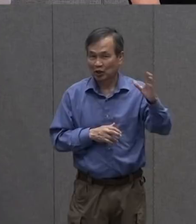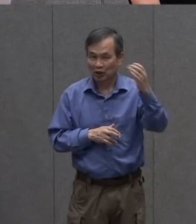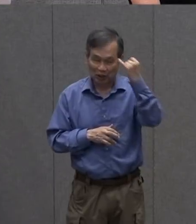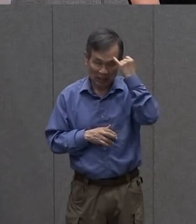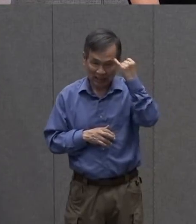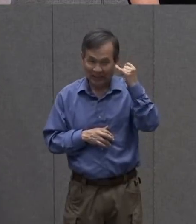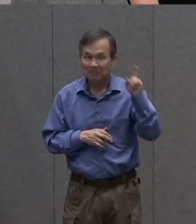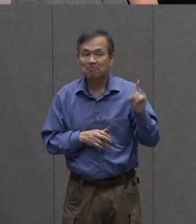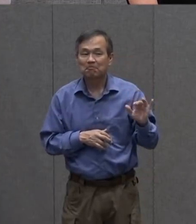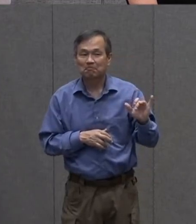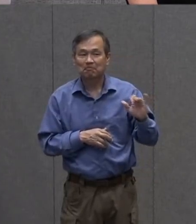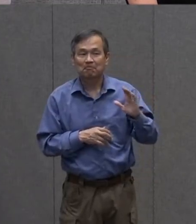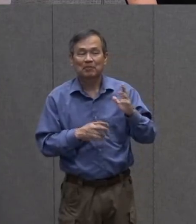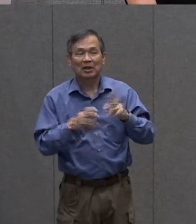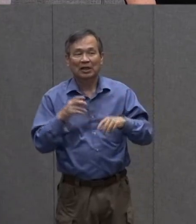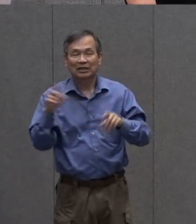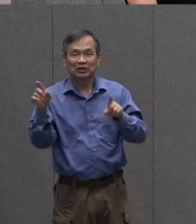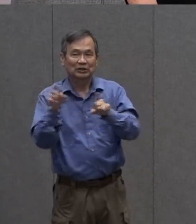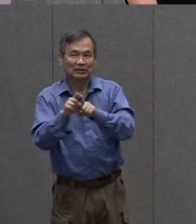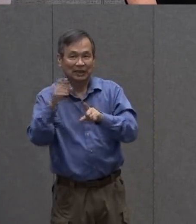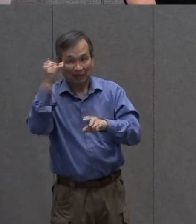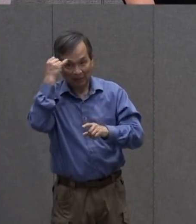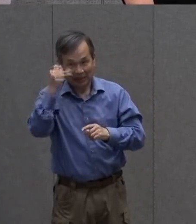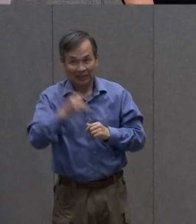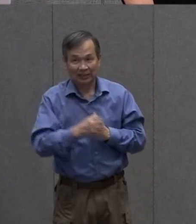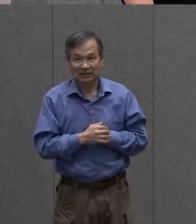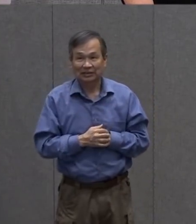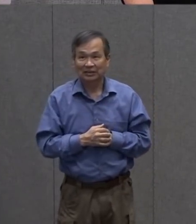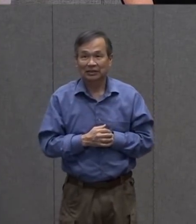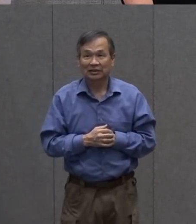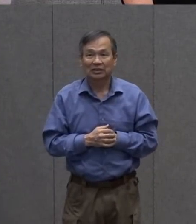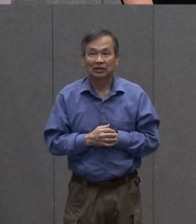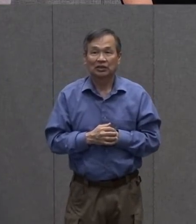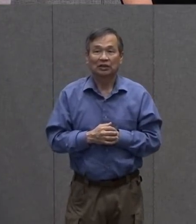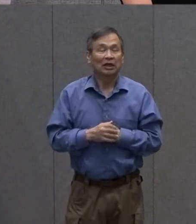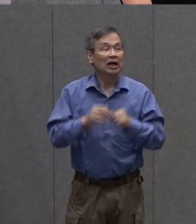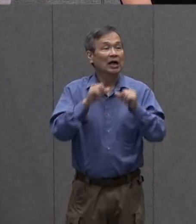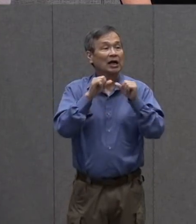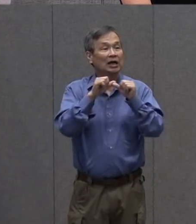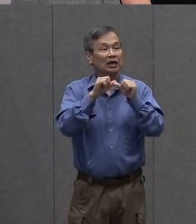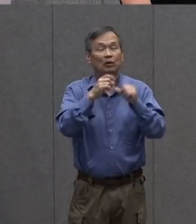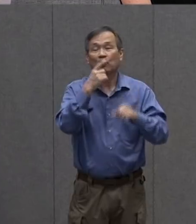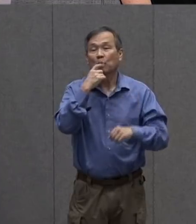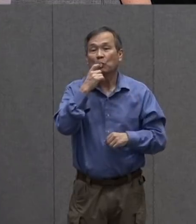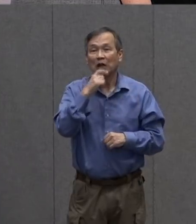And I'm going to use the same strategy. So I'm going to continue moving my red piece